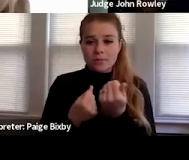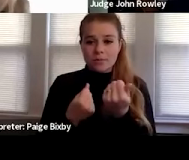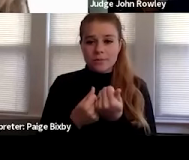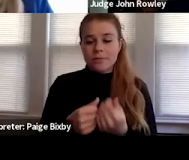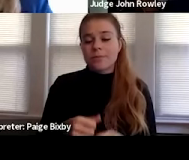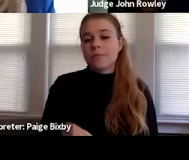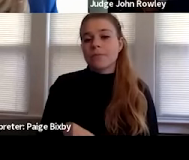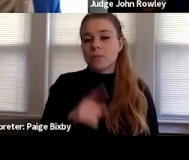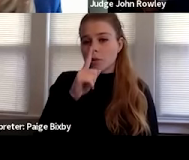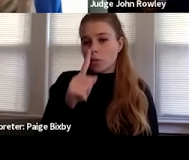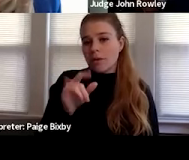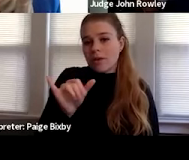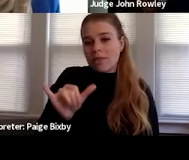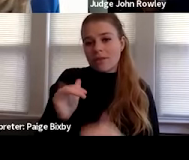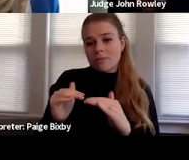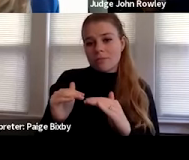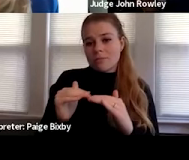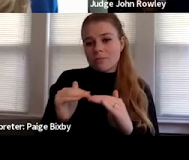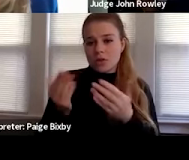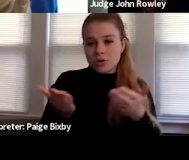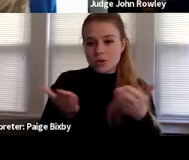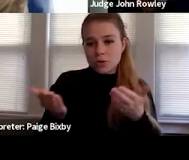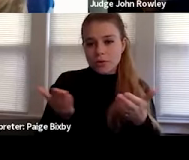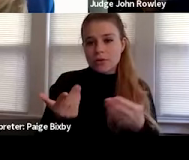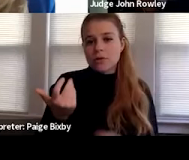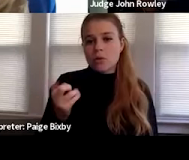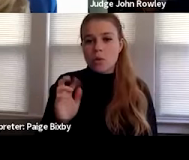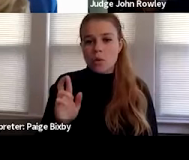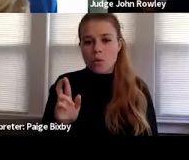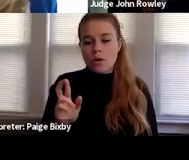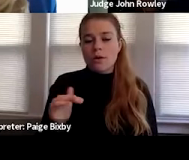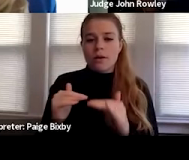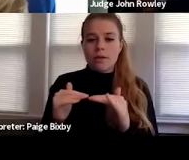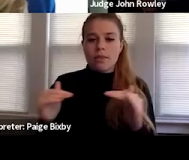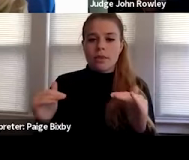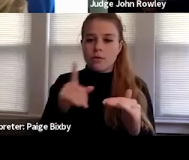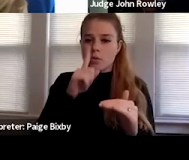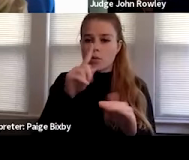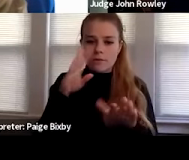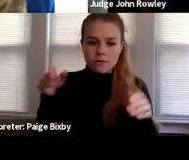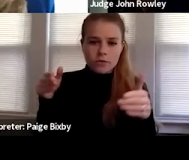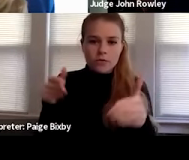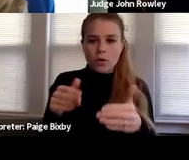which is a peer service or level that really focuses on the families